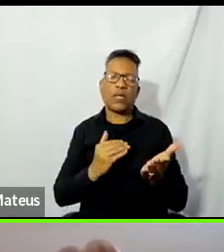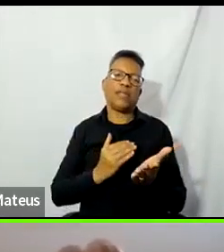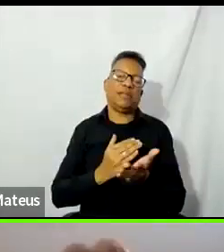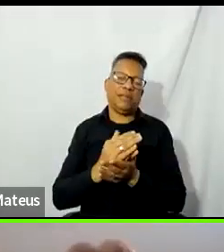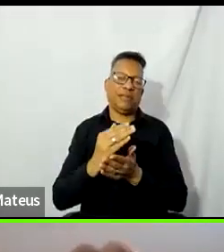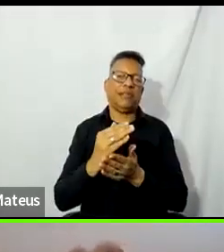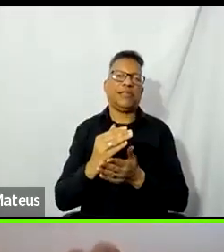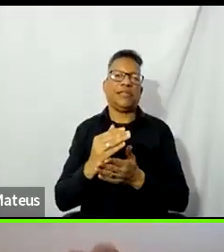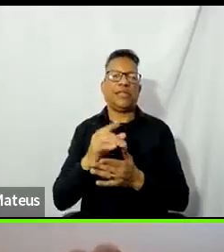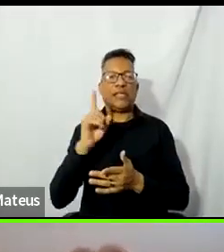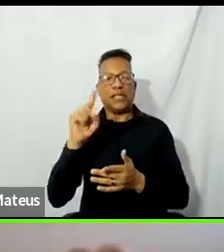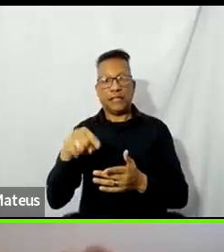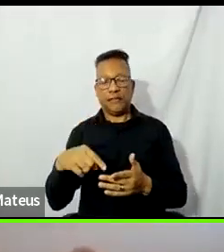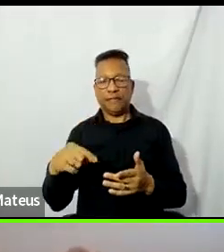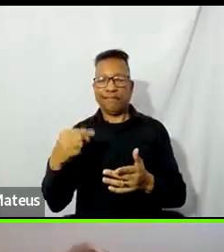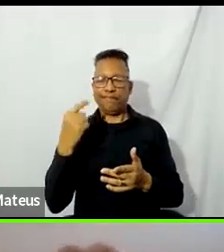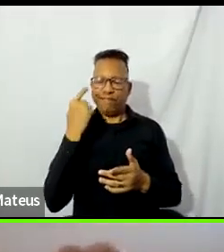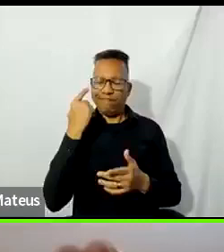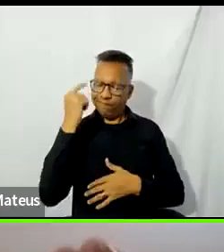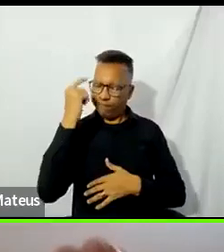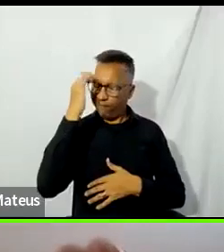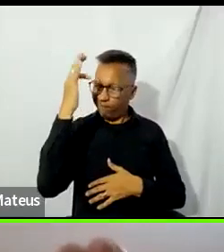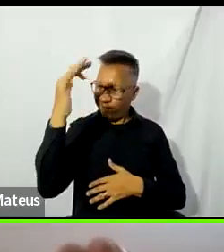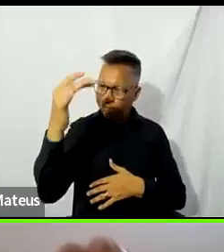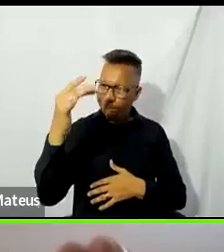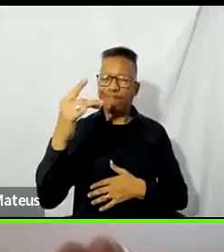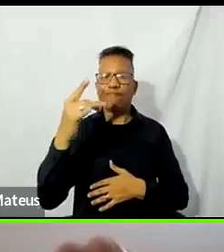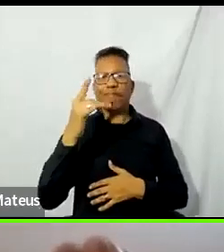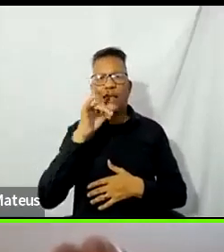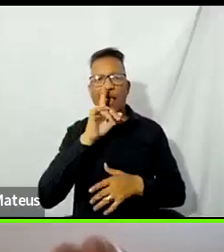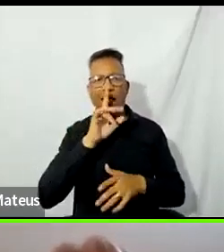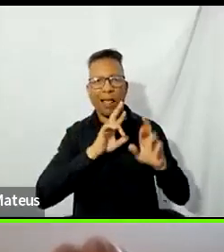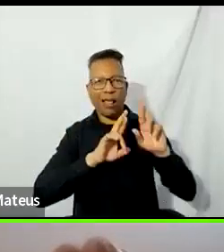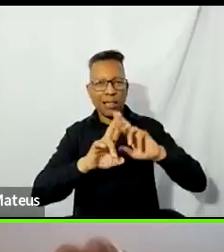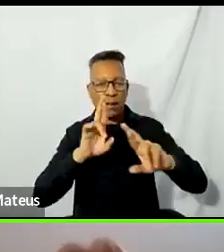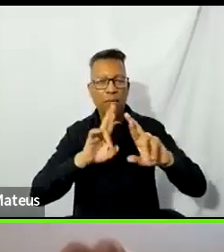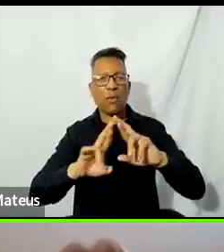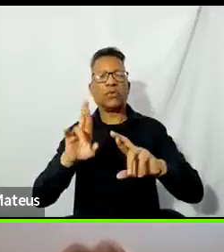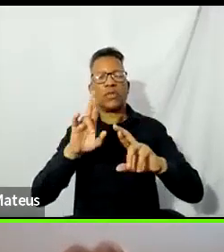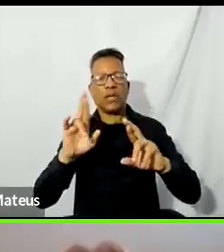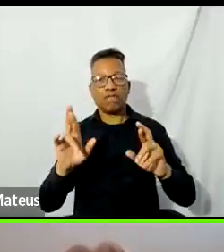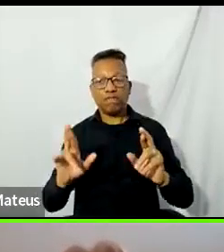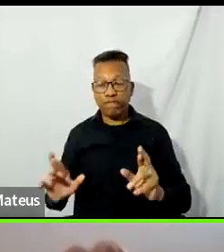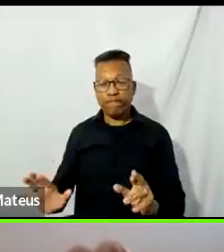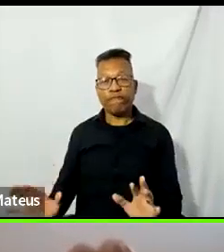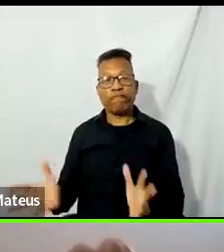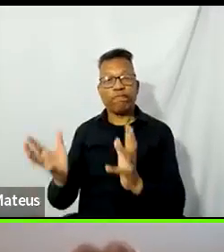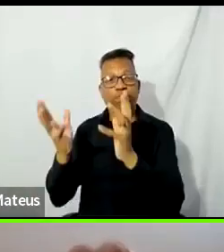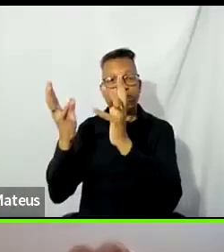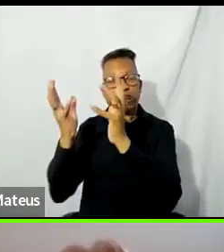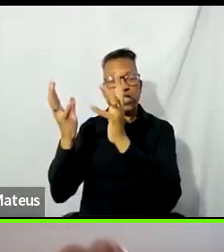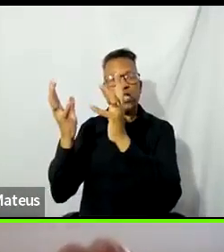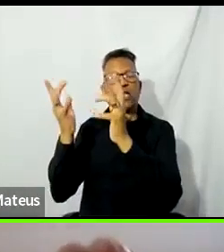If you start with this, with this fundamental foundation of real activity, to stimulate you you can never, you can never goherently explain